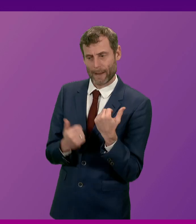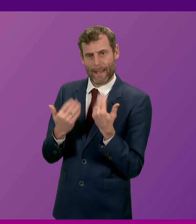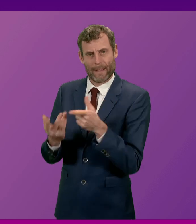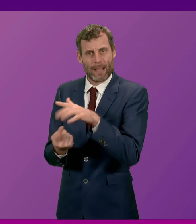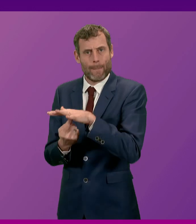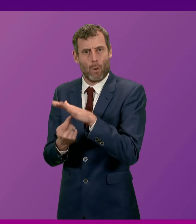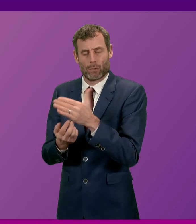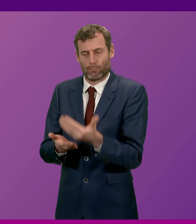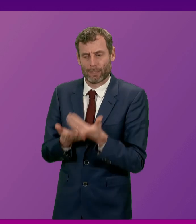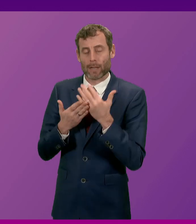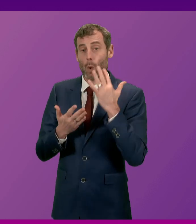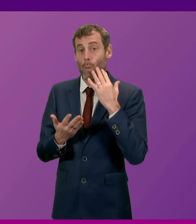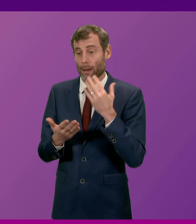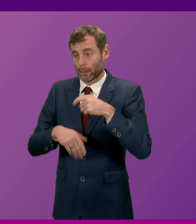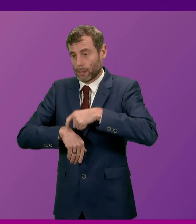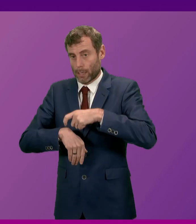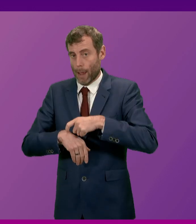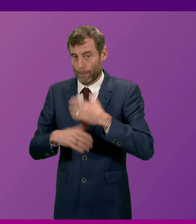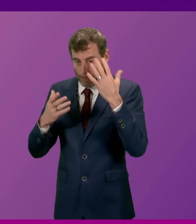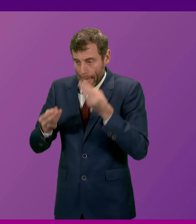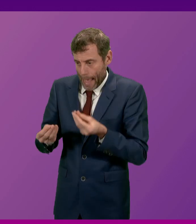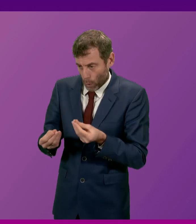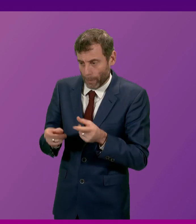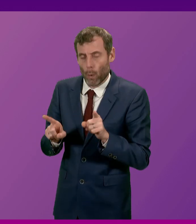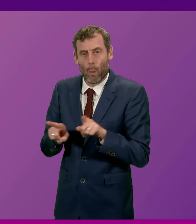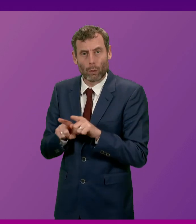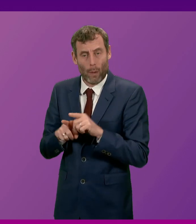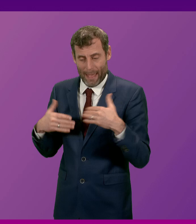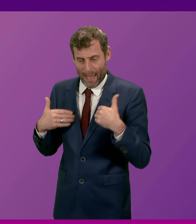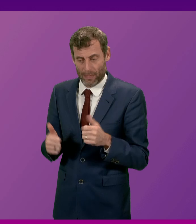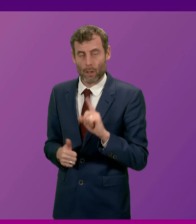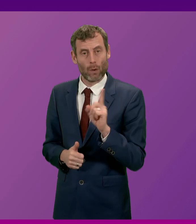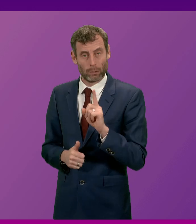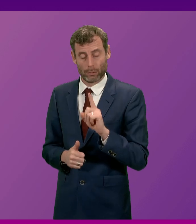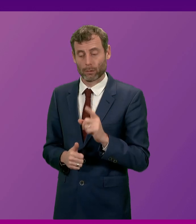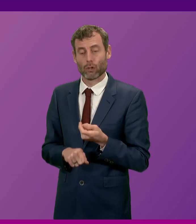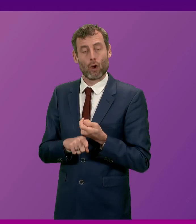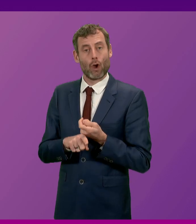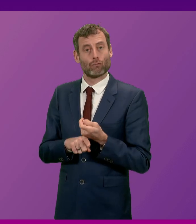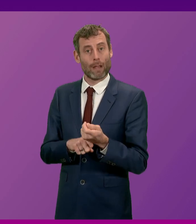economic crisis: the moratorium on evictions and a rent freeze. Why does the Government now believe